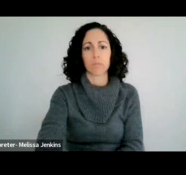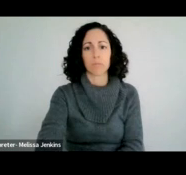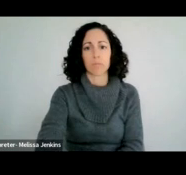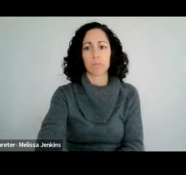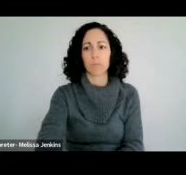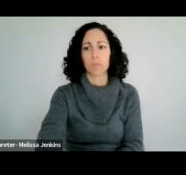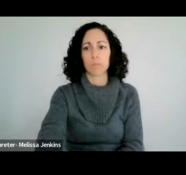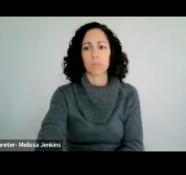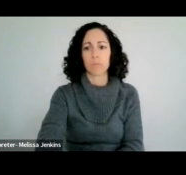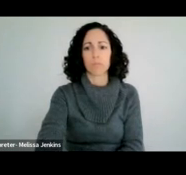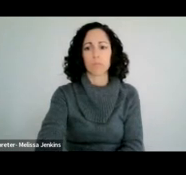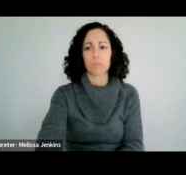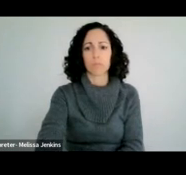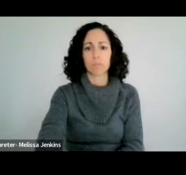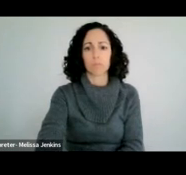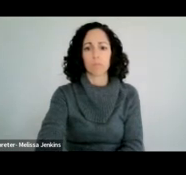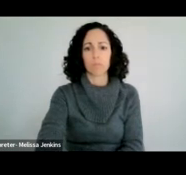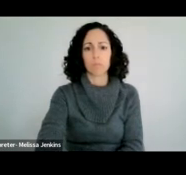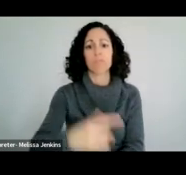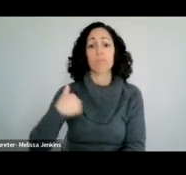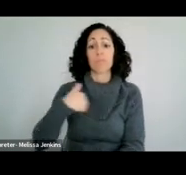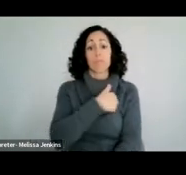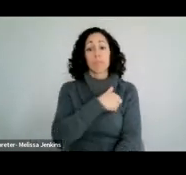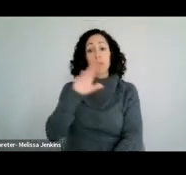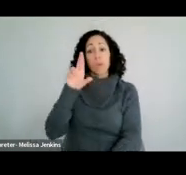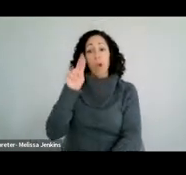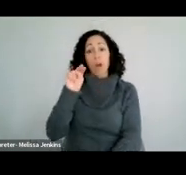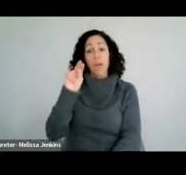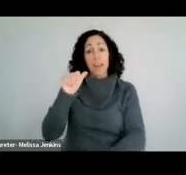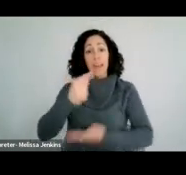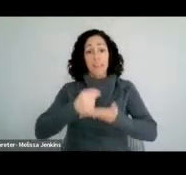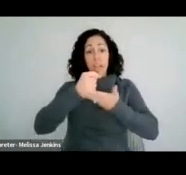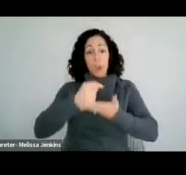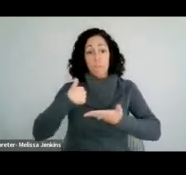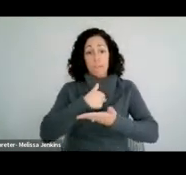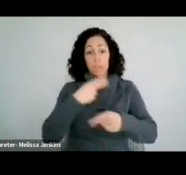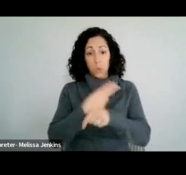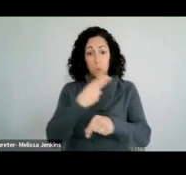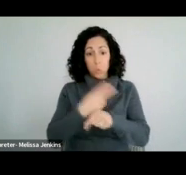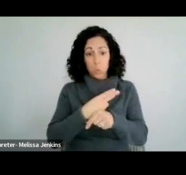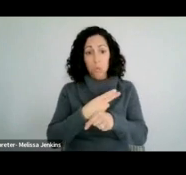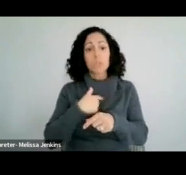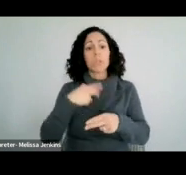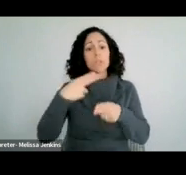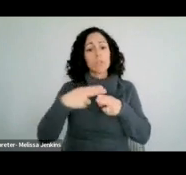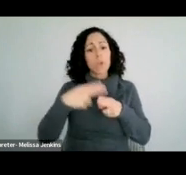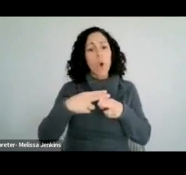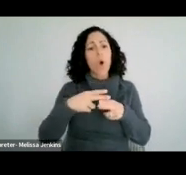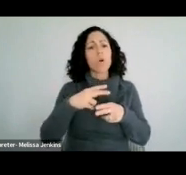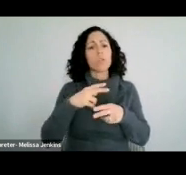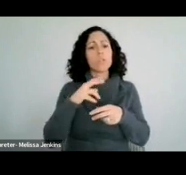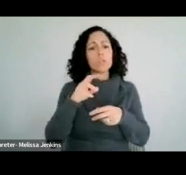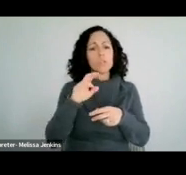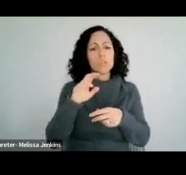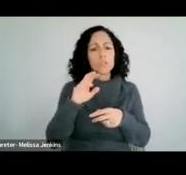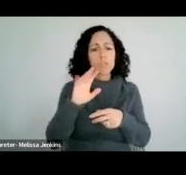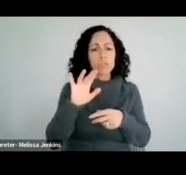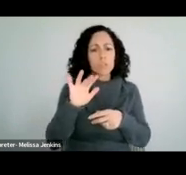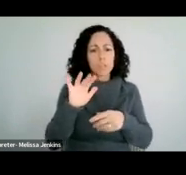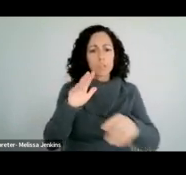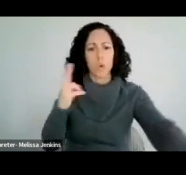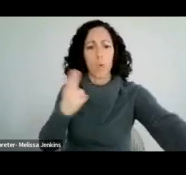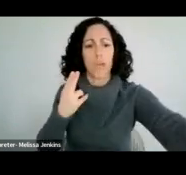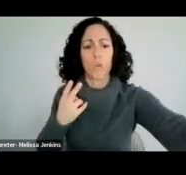Our RNA therapies use Antisense oligonucleotides, more on what that is later.